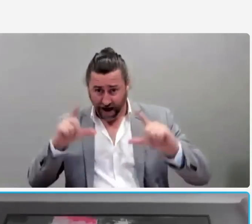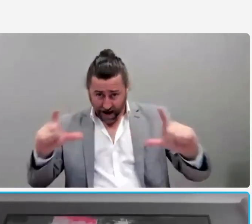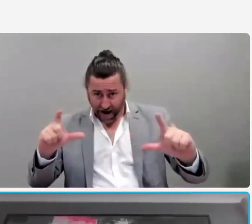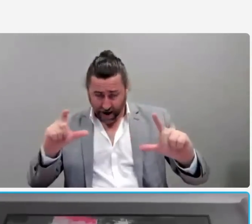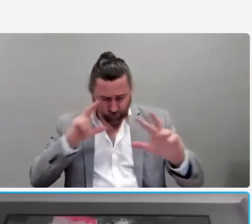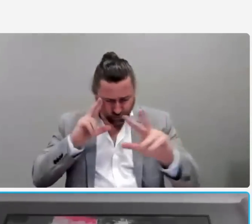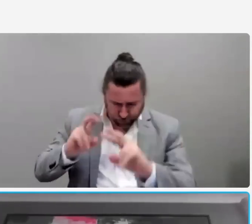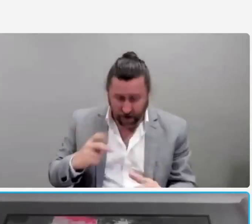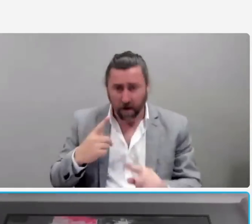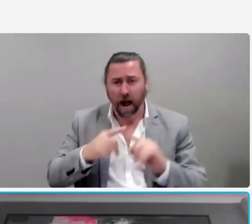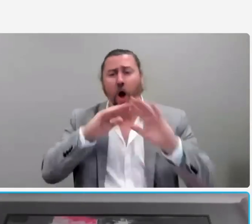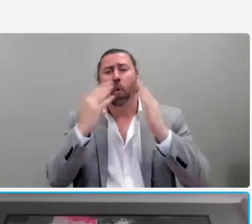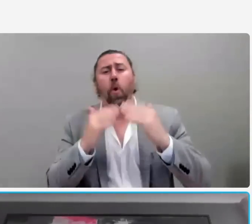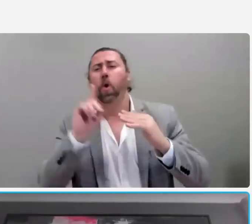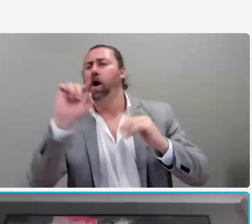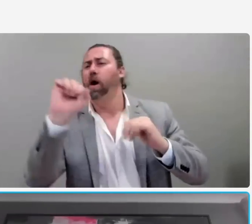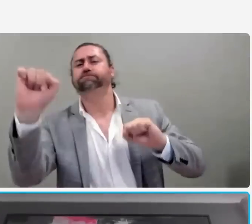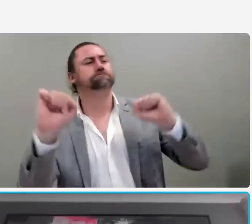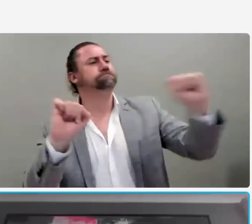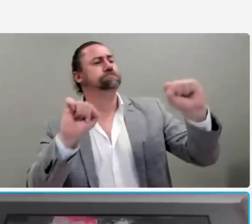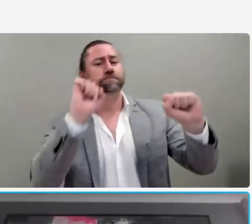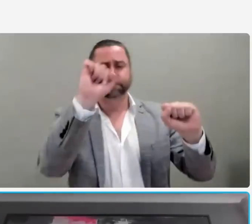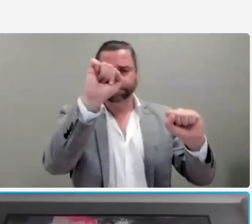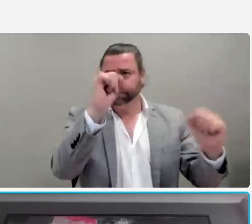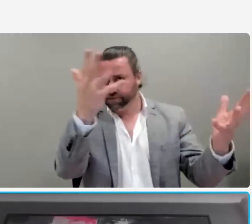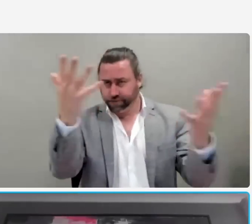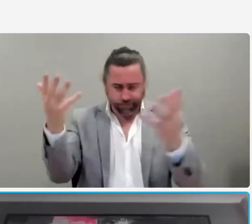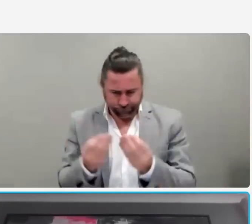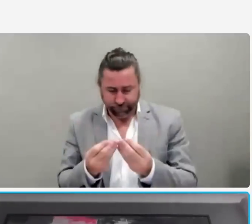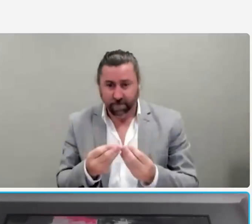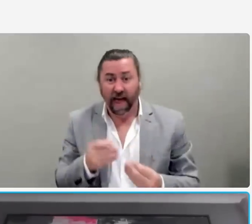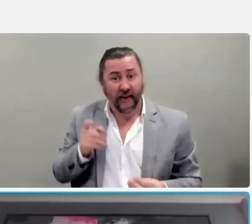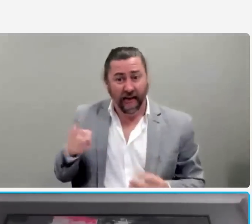consultation with key stakeholders, again older Australians, providers and peak bodies.